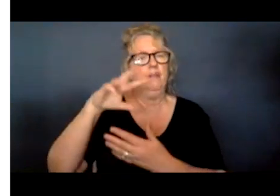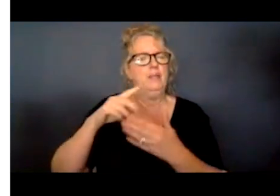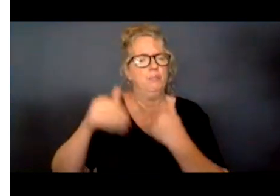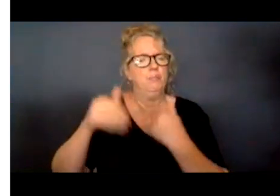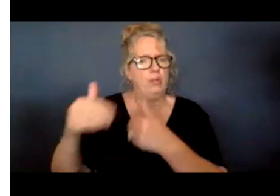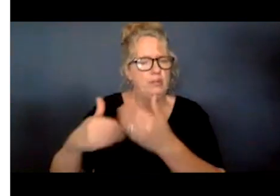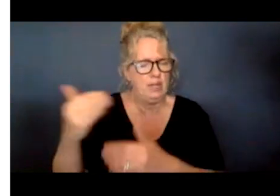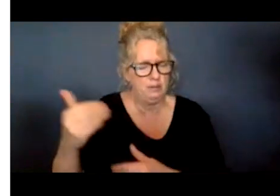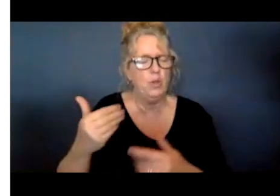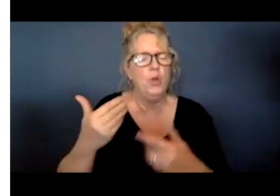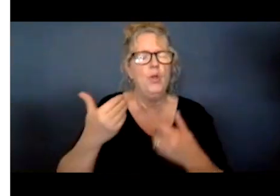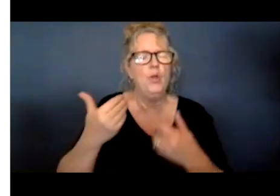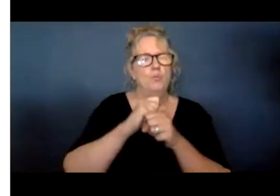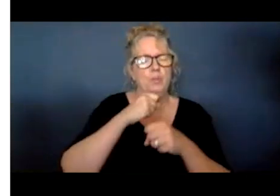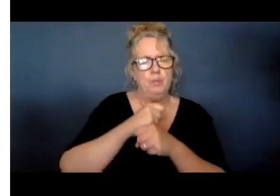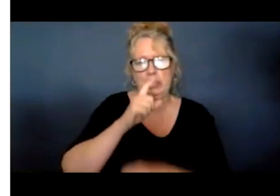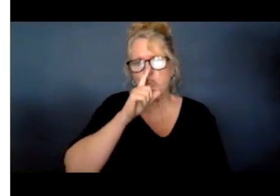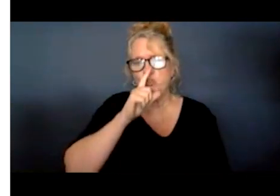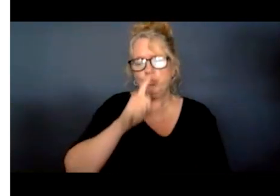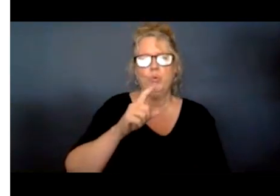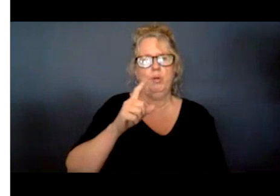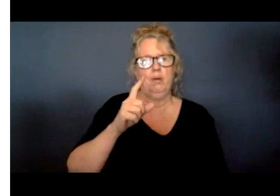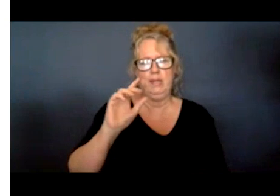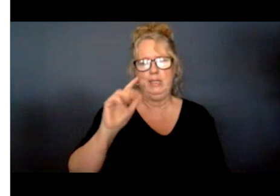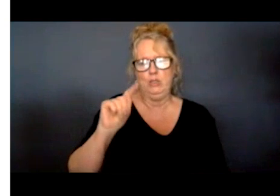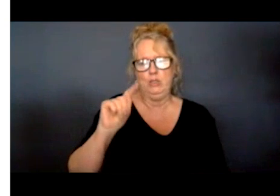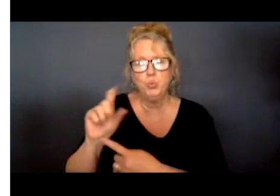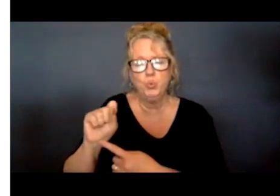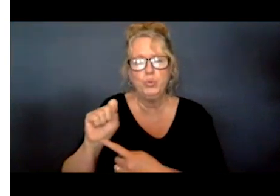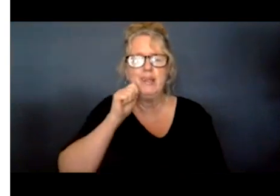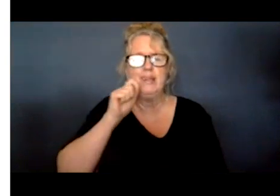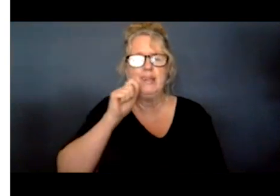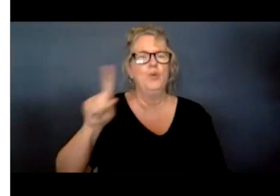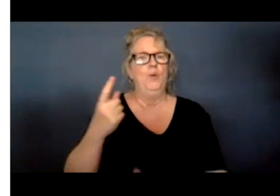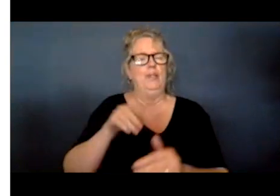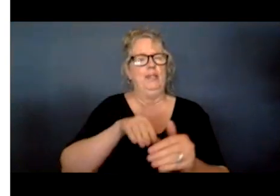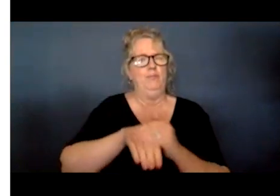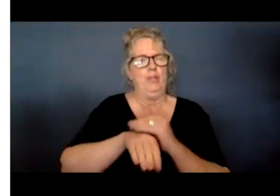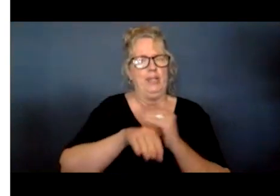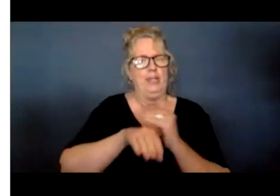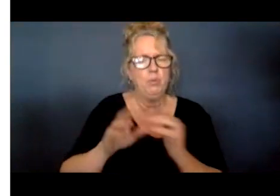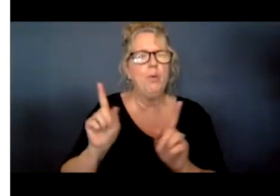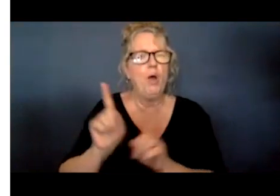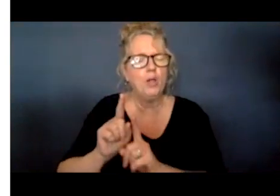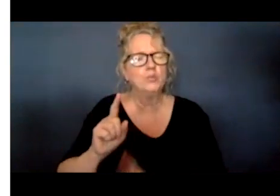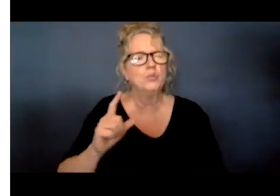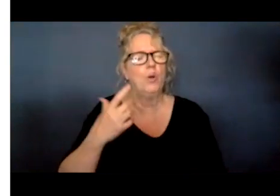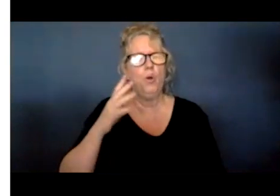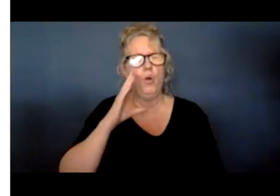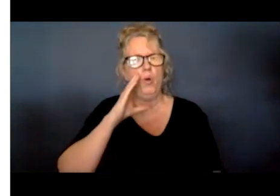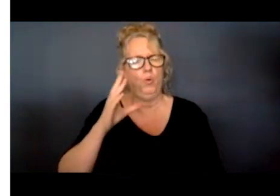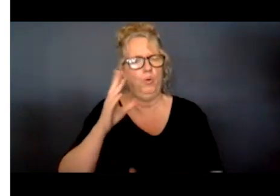we’ve ensured that our tools are not only accessible but also directly relevant to the